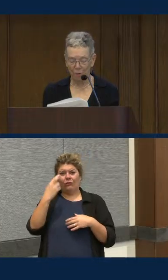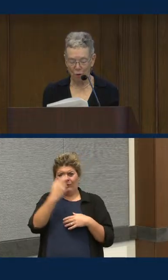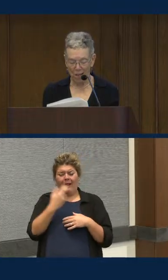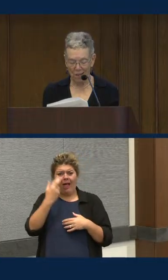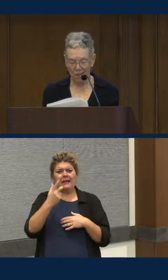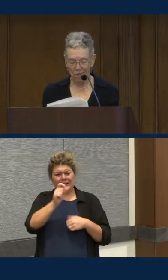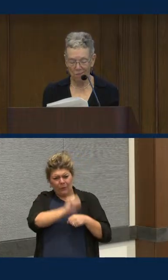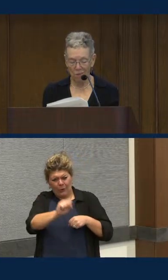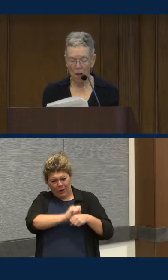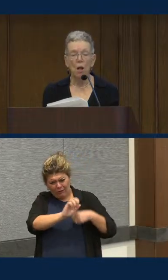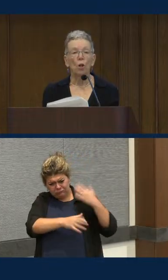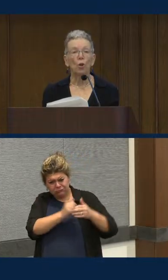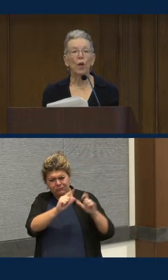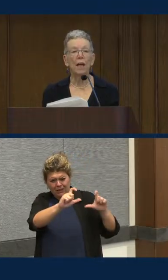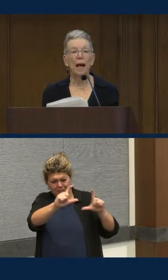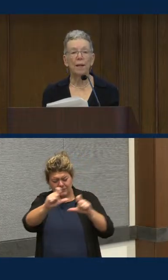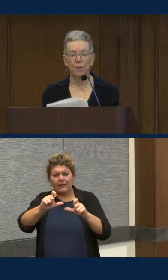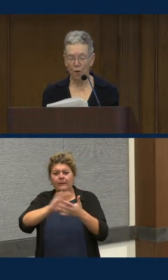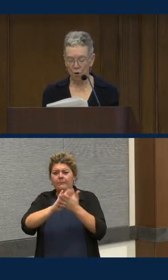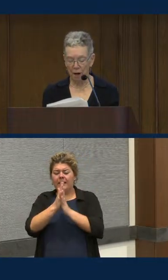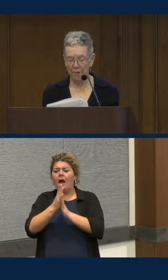Looking at his photographs